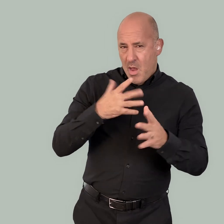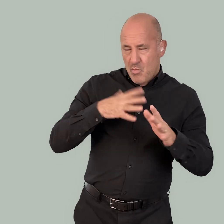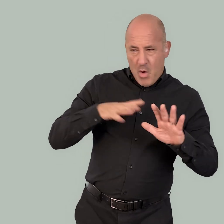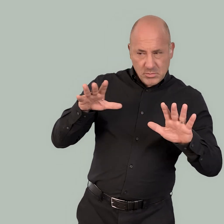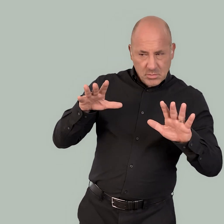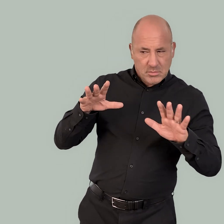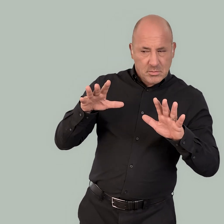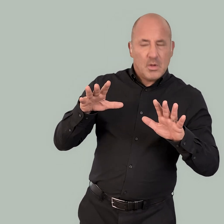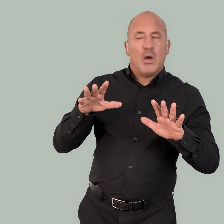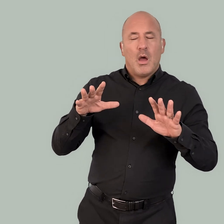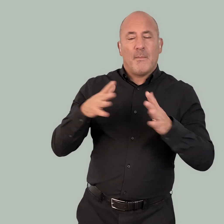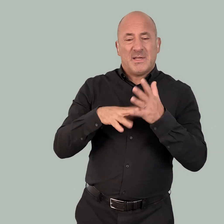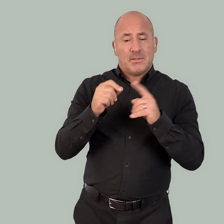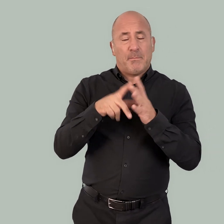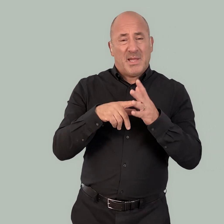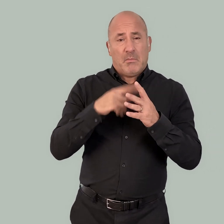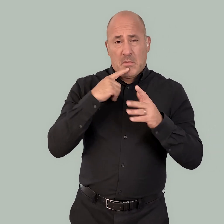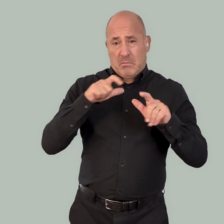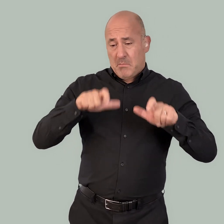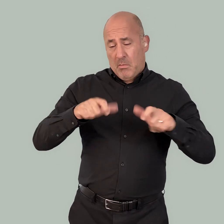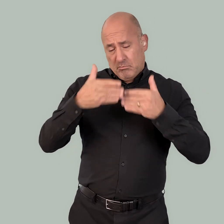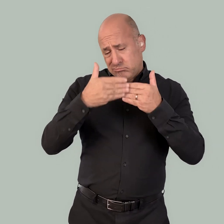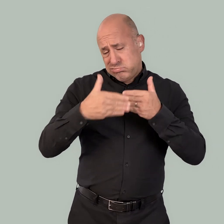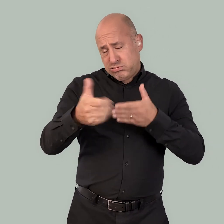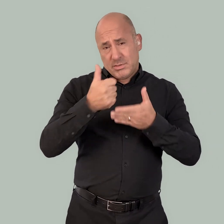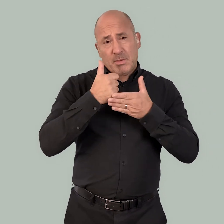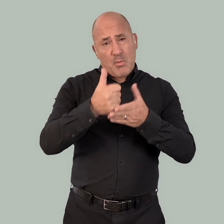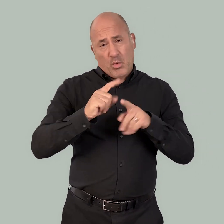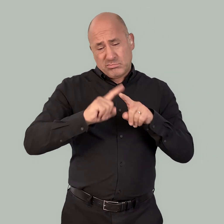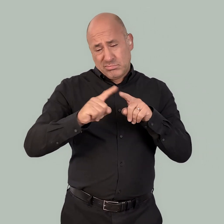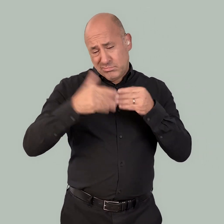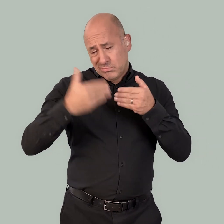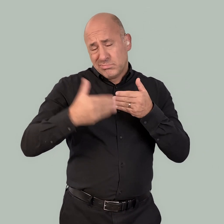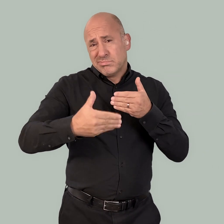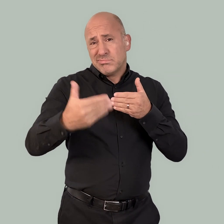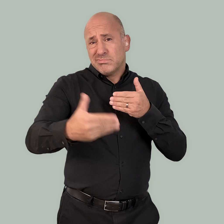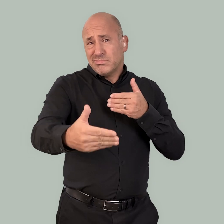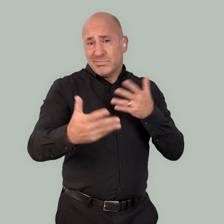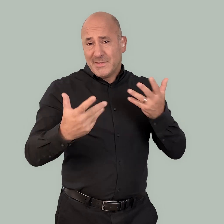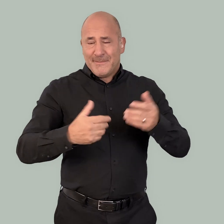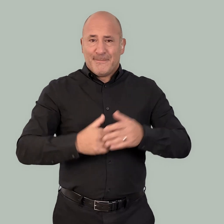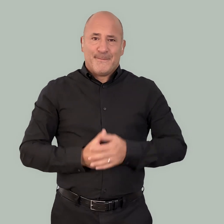to ensure it is there to support generations to come.